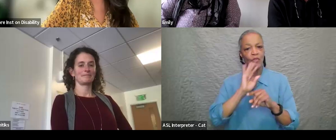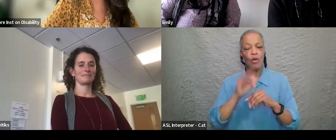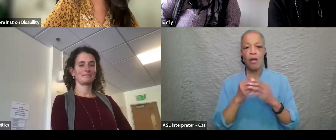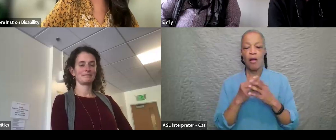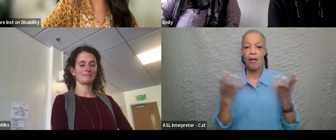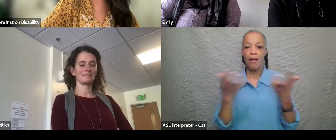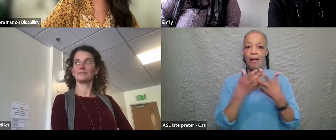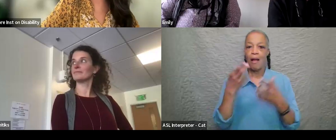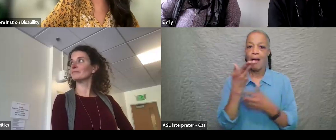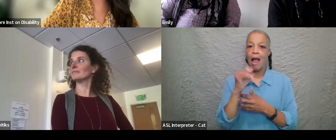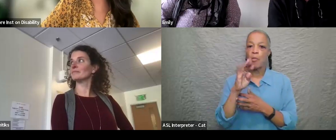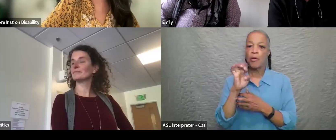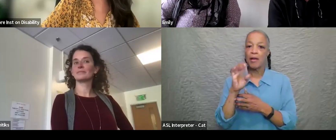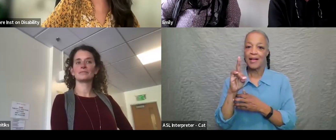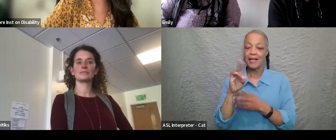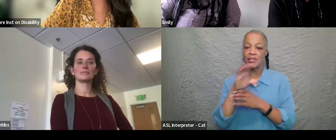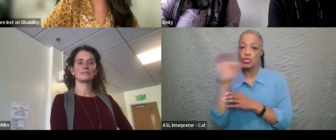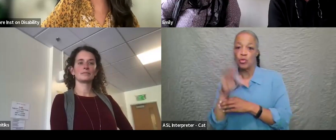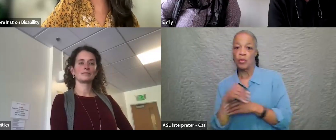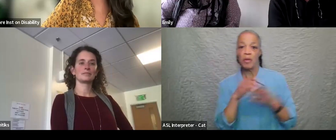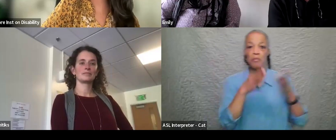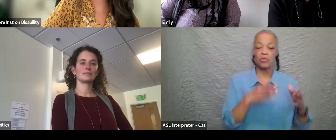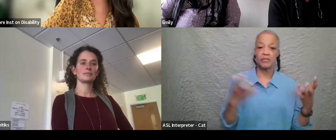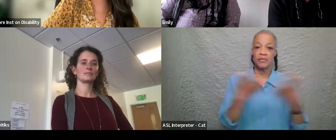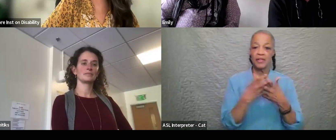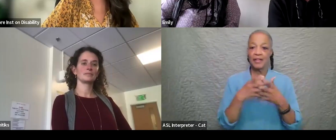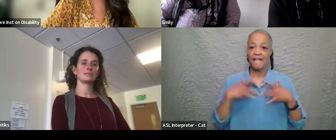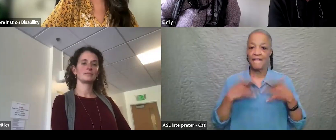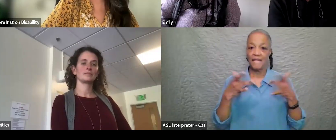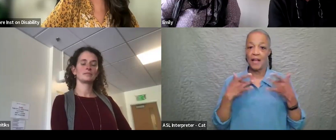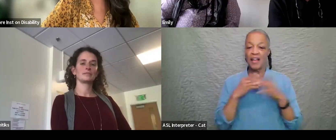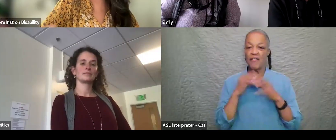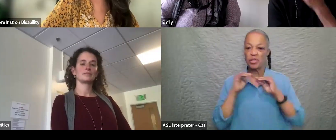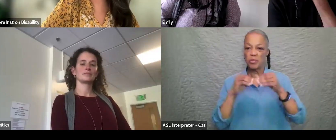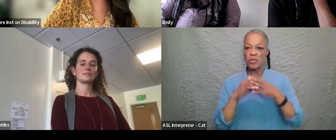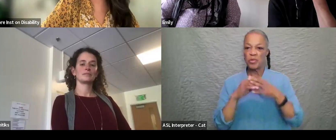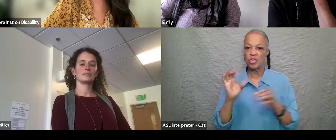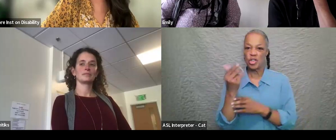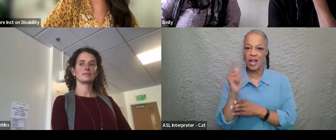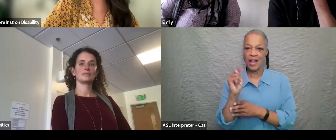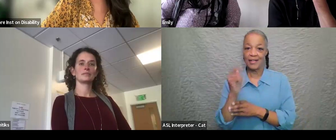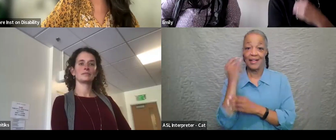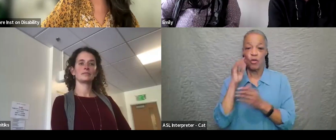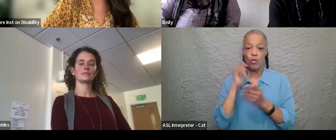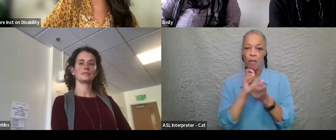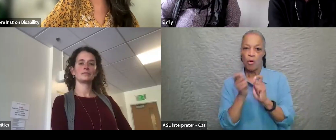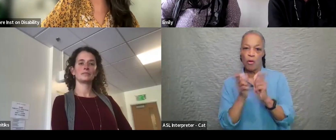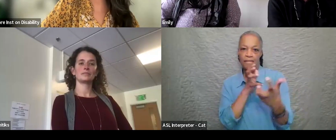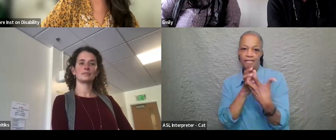which I've also pasted into the chat for our virtual folks. If you'd like more customized, reliable captions,